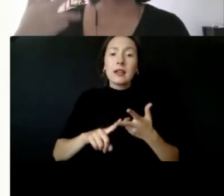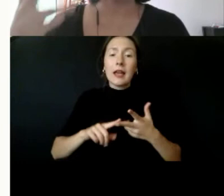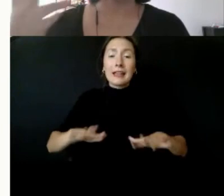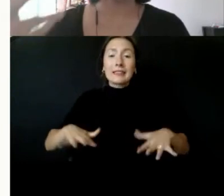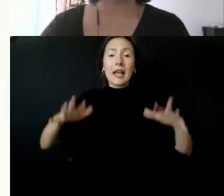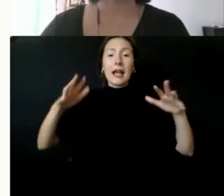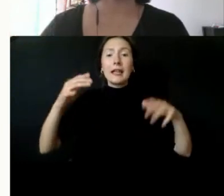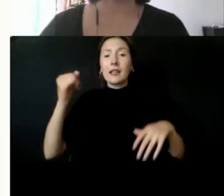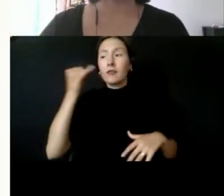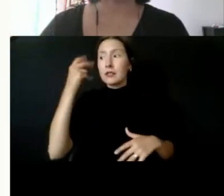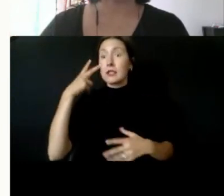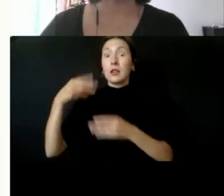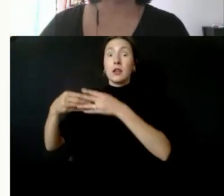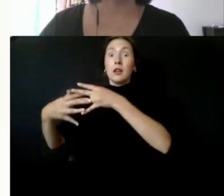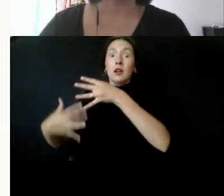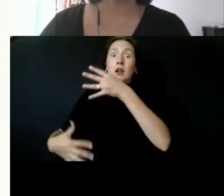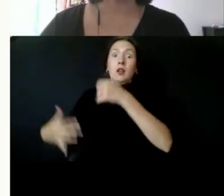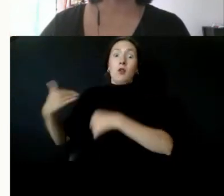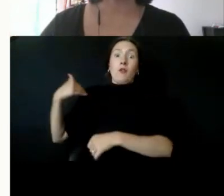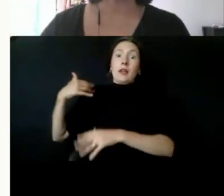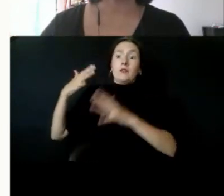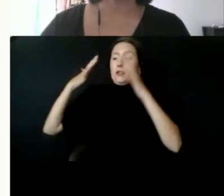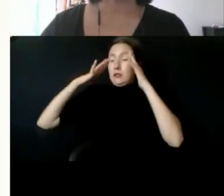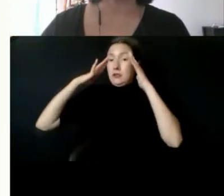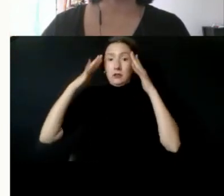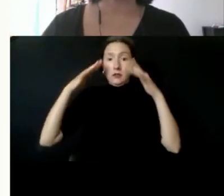something that i use for myself and i recommend to other people when they tell me that they